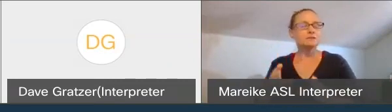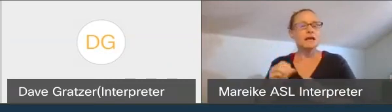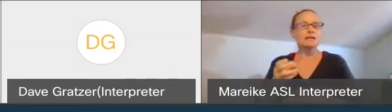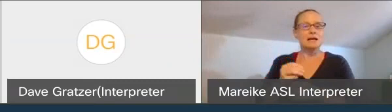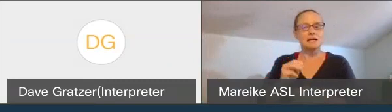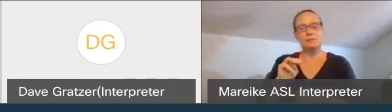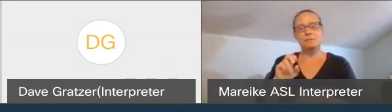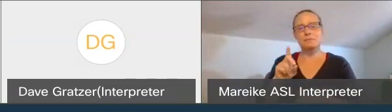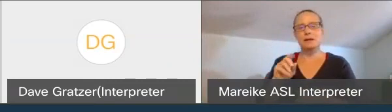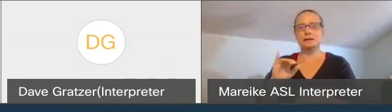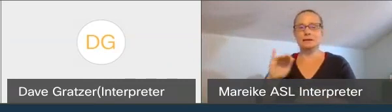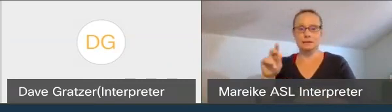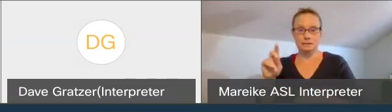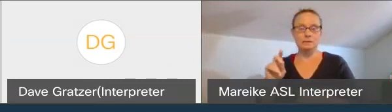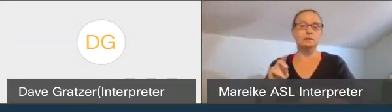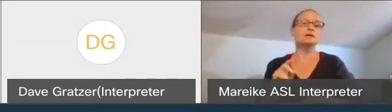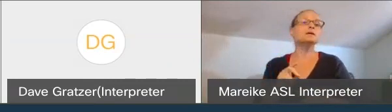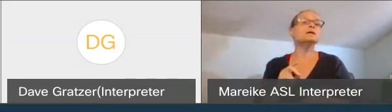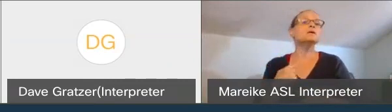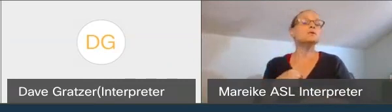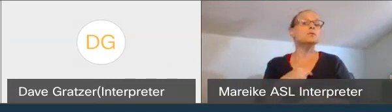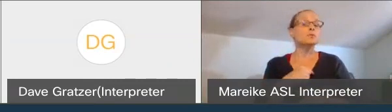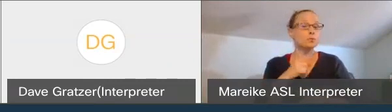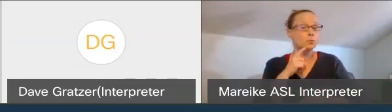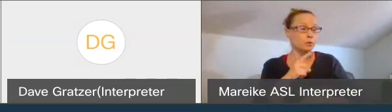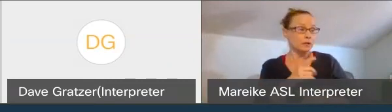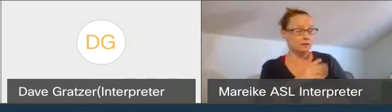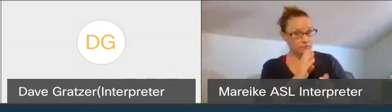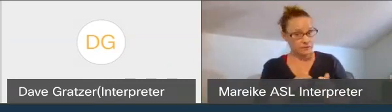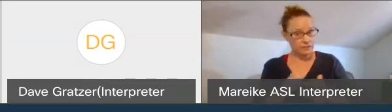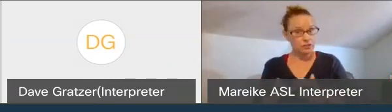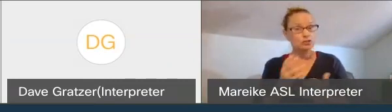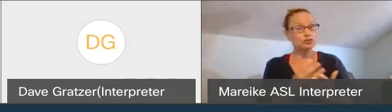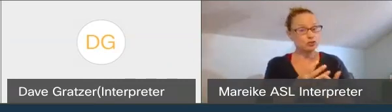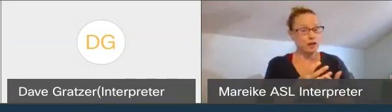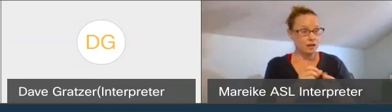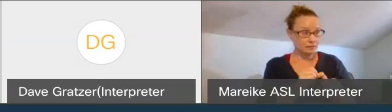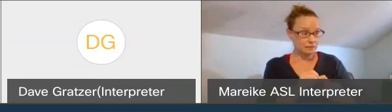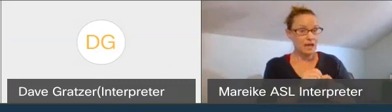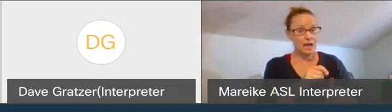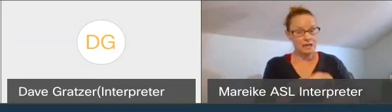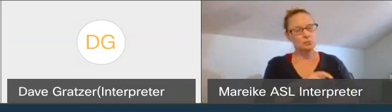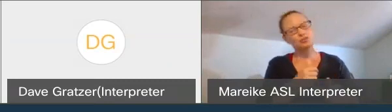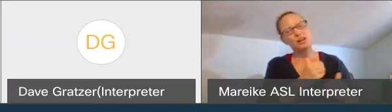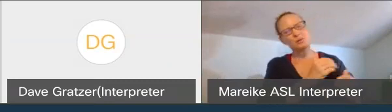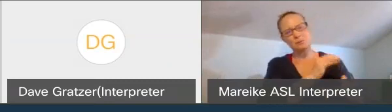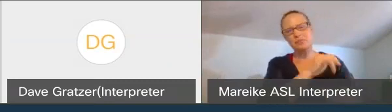Um, while we include jail stays in our program, we try to limit jail time and utilize inpatient intensive